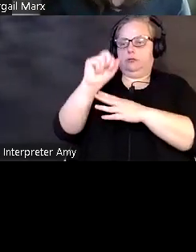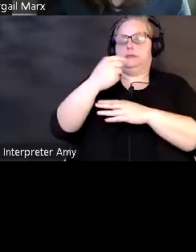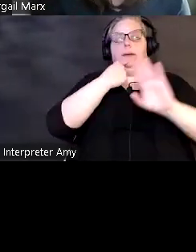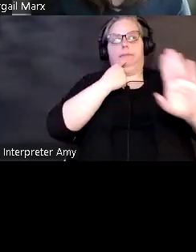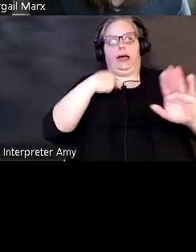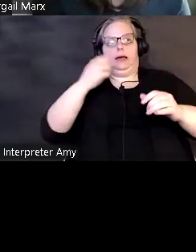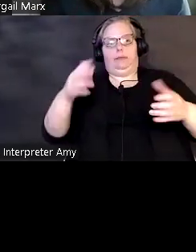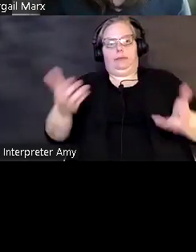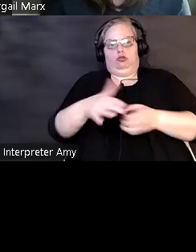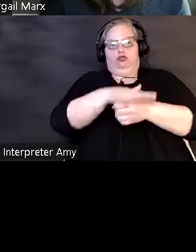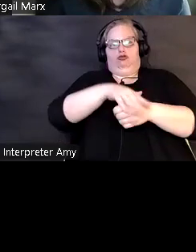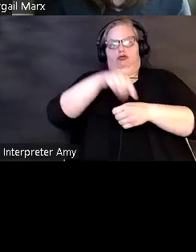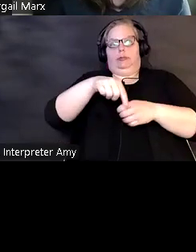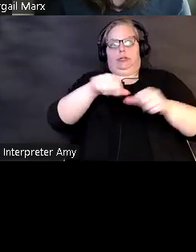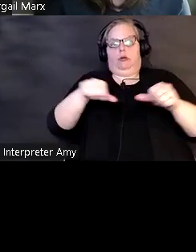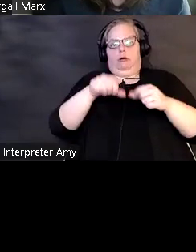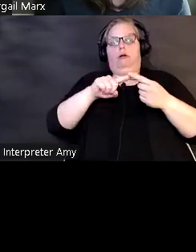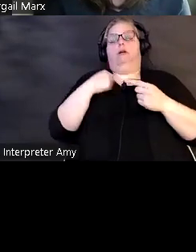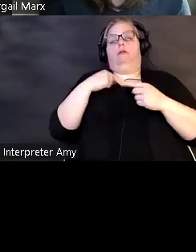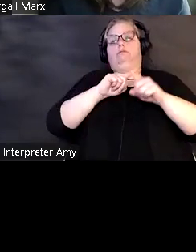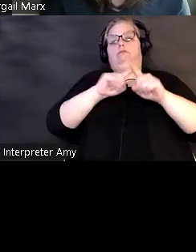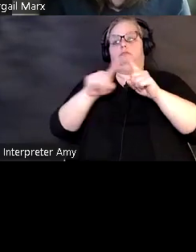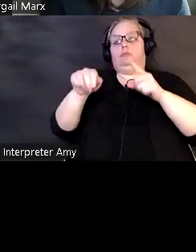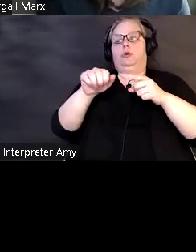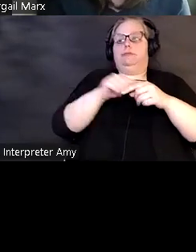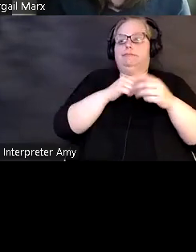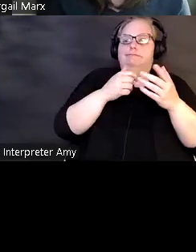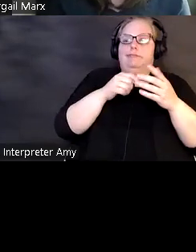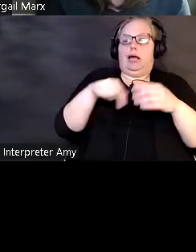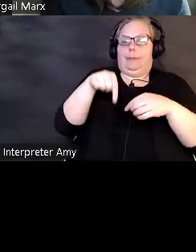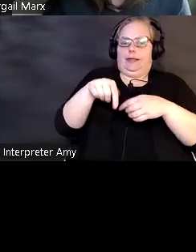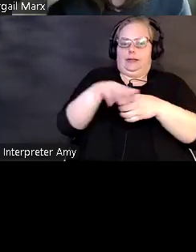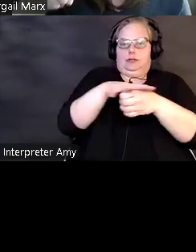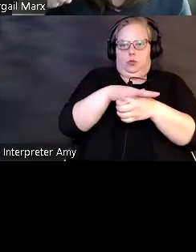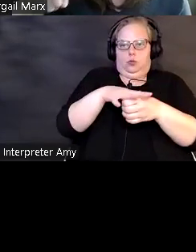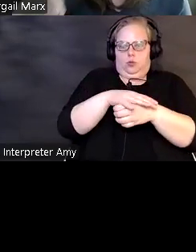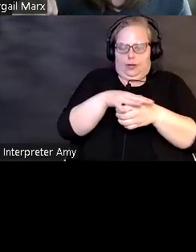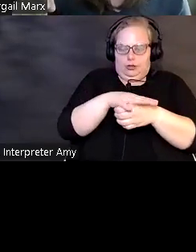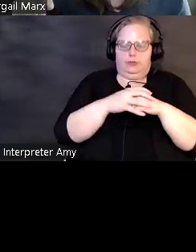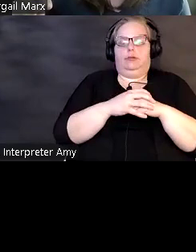and these are the practice areas -- or I'm in this location, I should say, and these are the practice